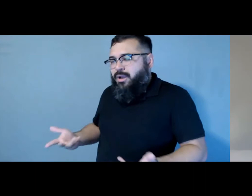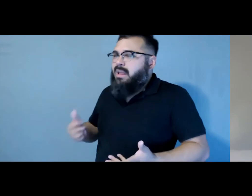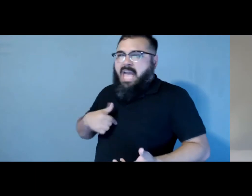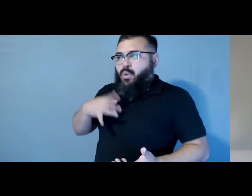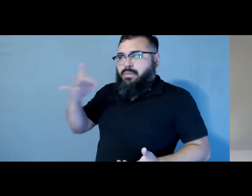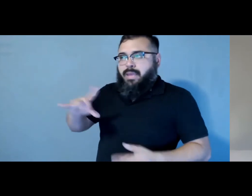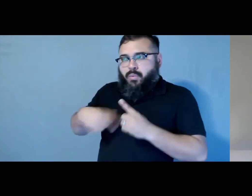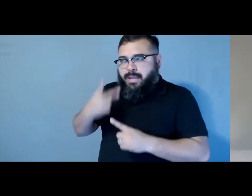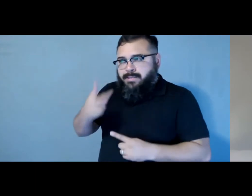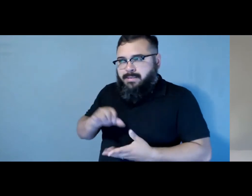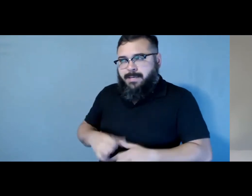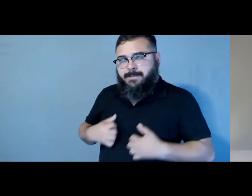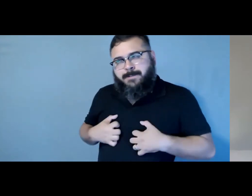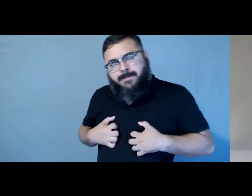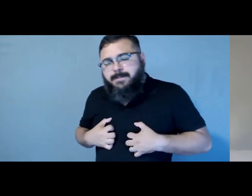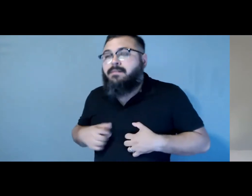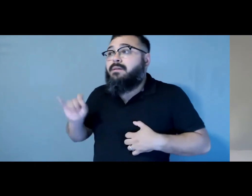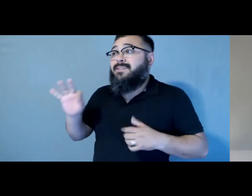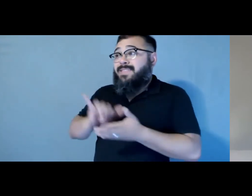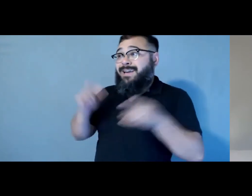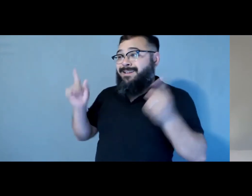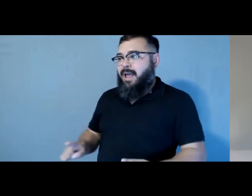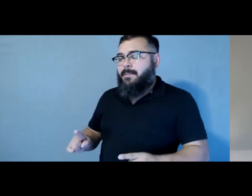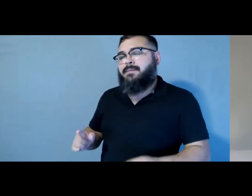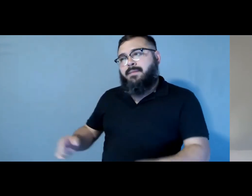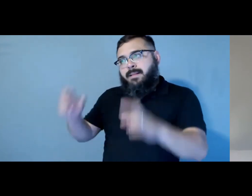So if that happens, I hope that you'll do an intake.